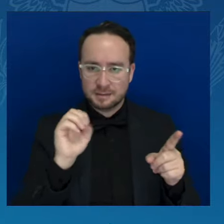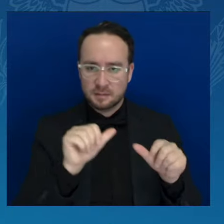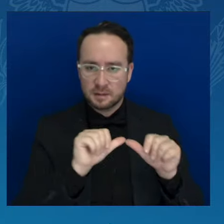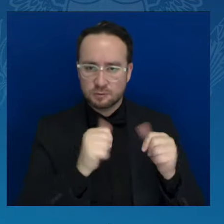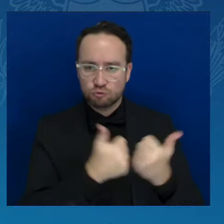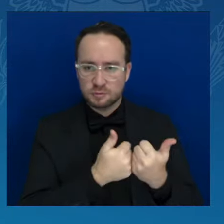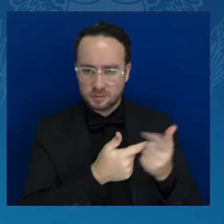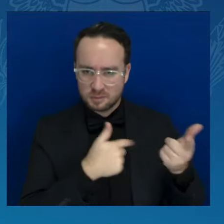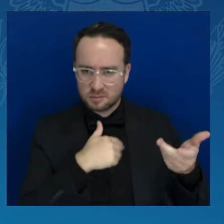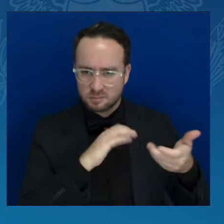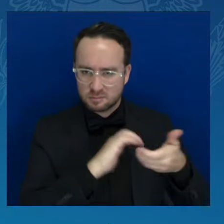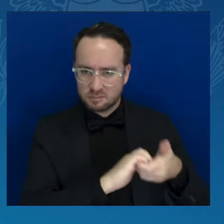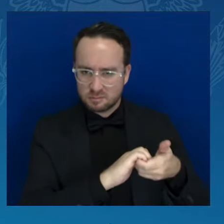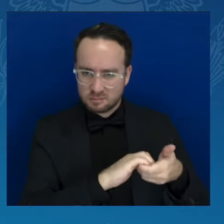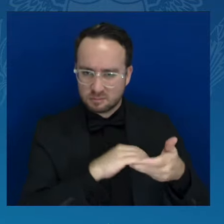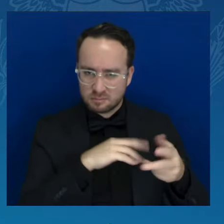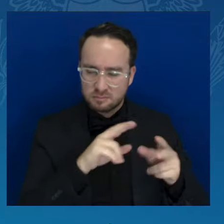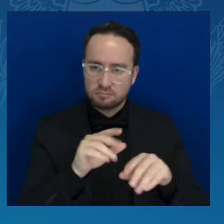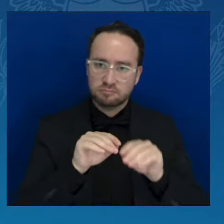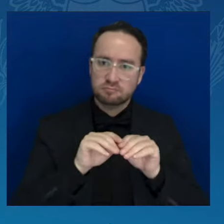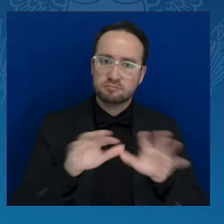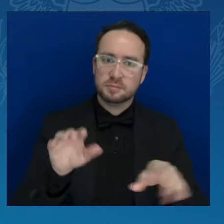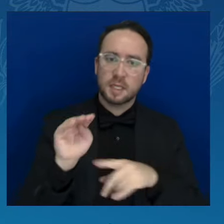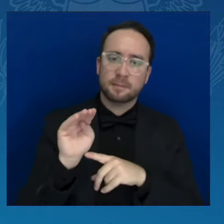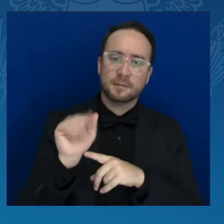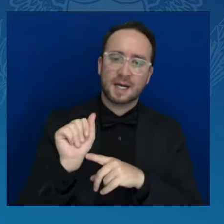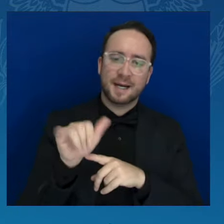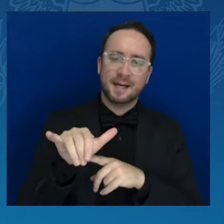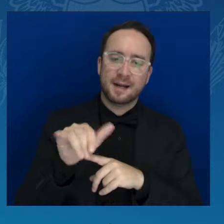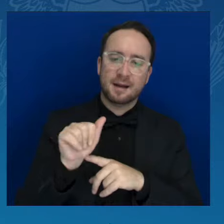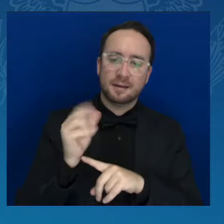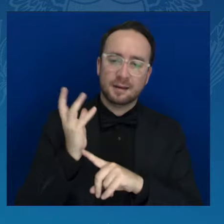as well as adverse reproductive and other birth outcomes.